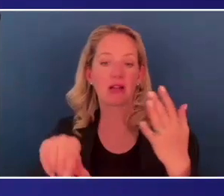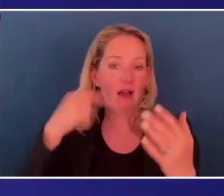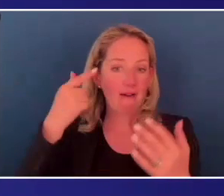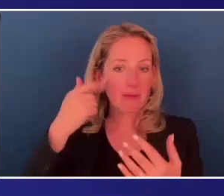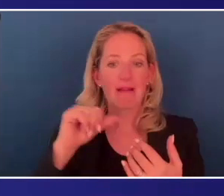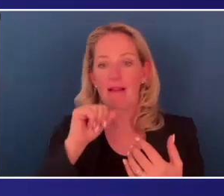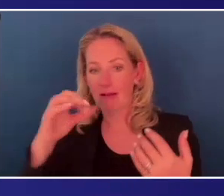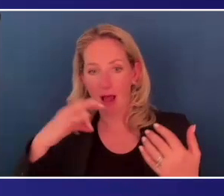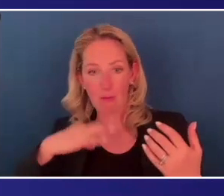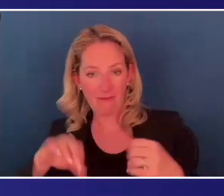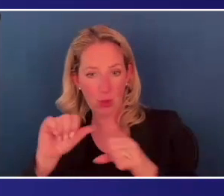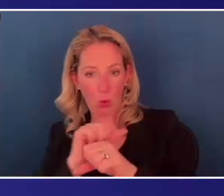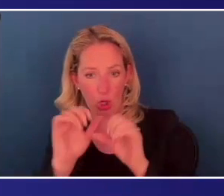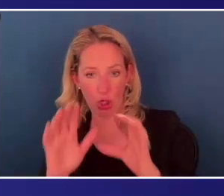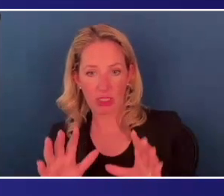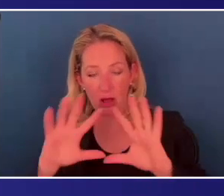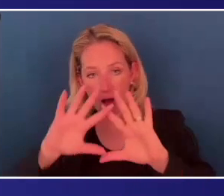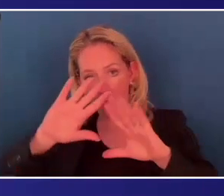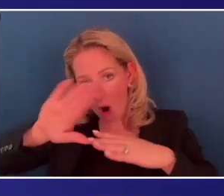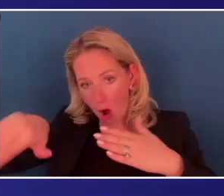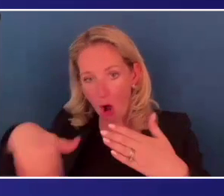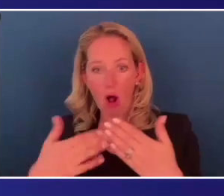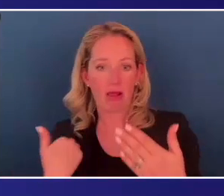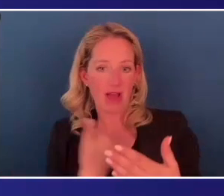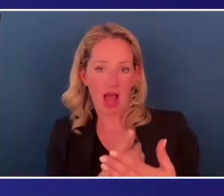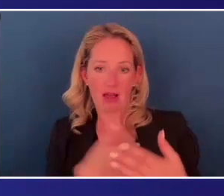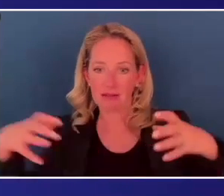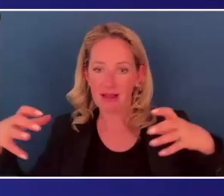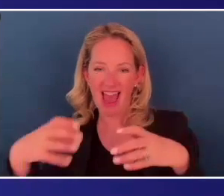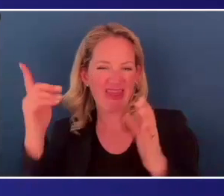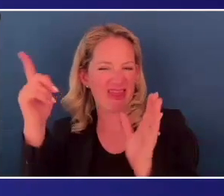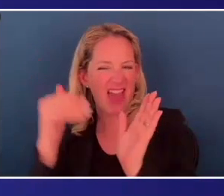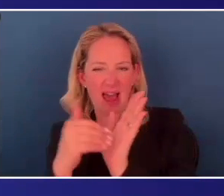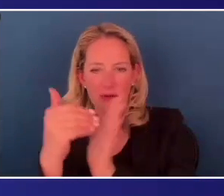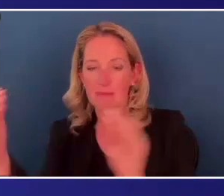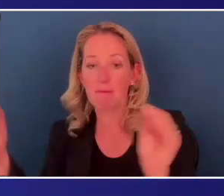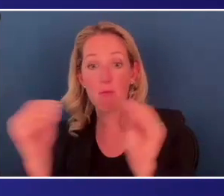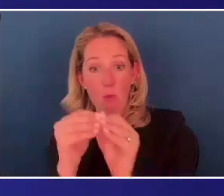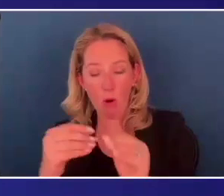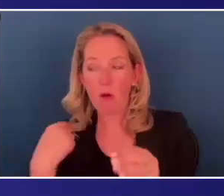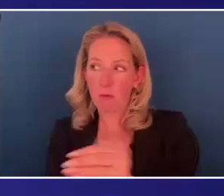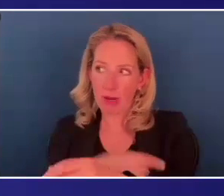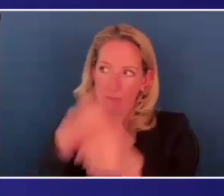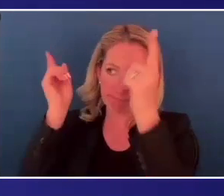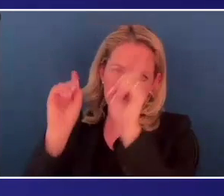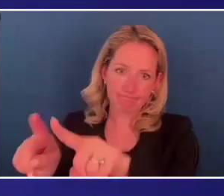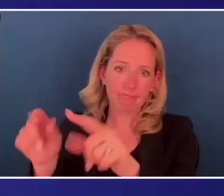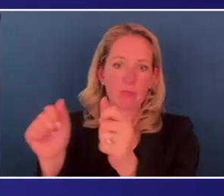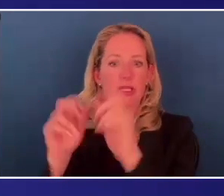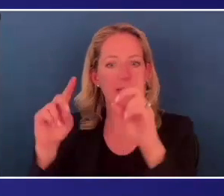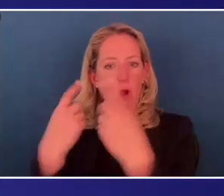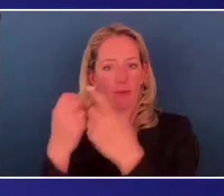All of us and thousands more across the country made a covenant with the Department of Education when we took our student loans.